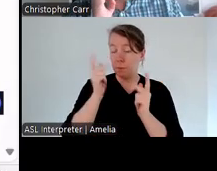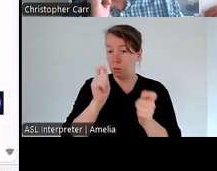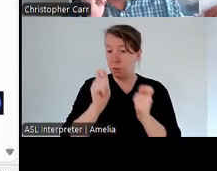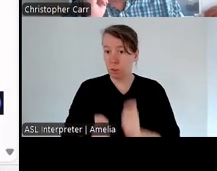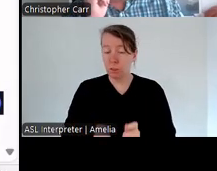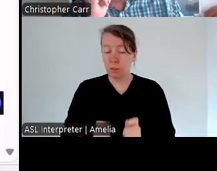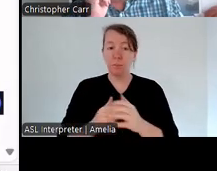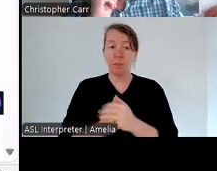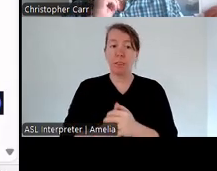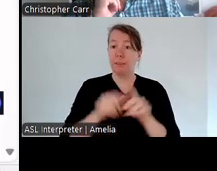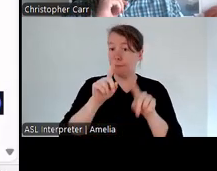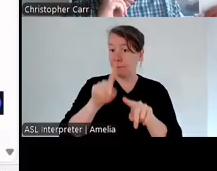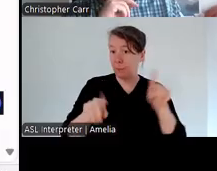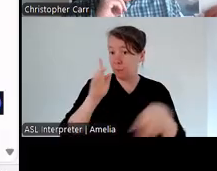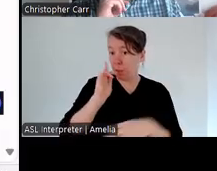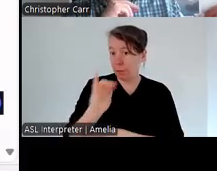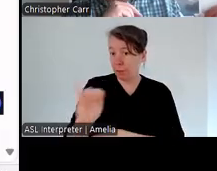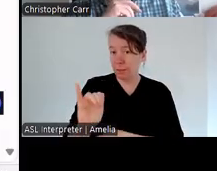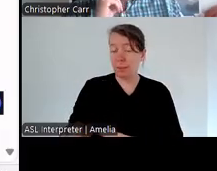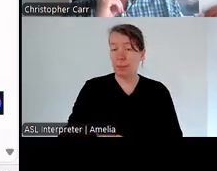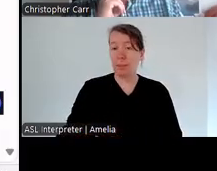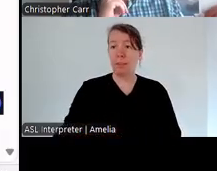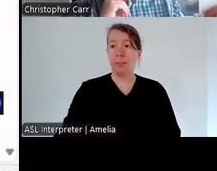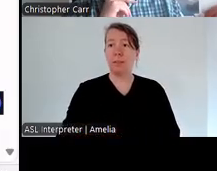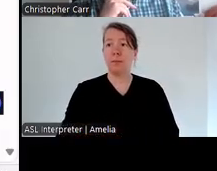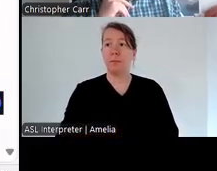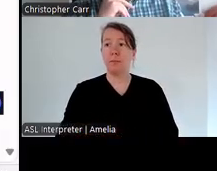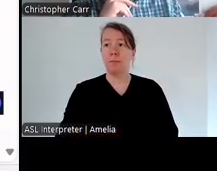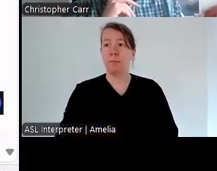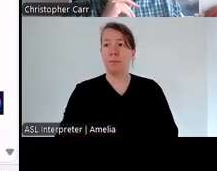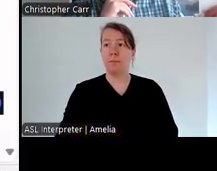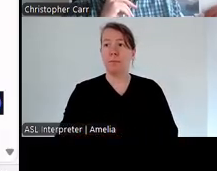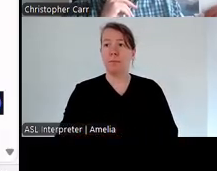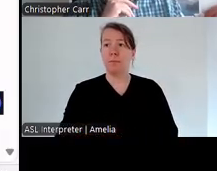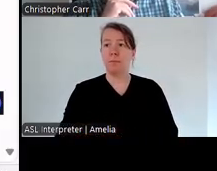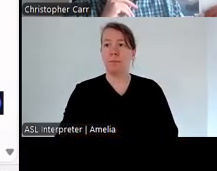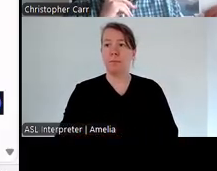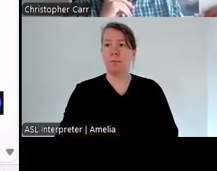And then we, this is actually how you set those variables, so this again, for